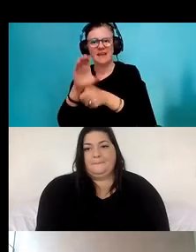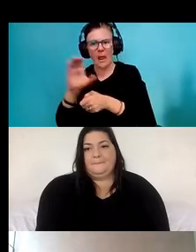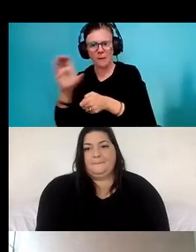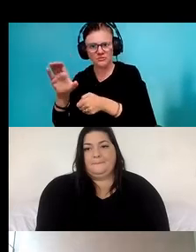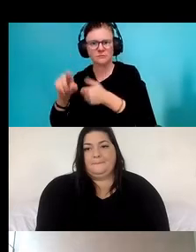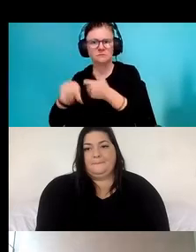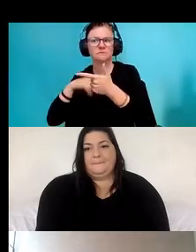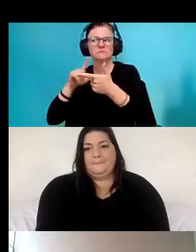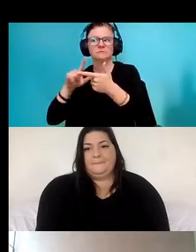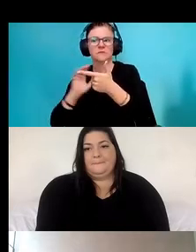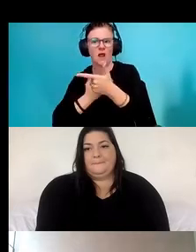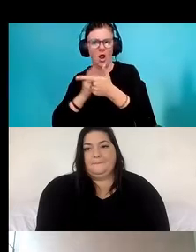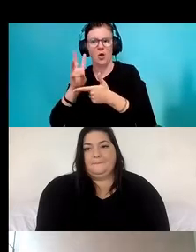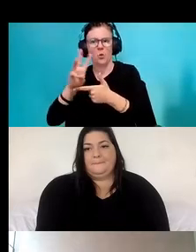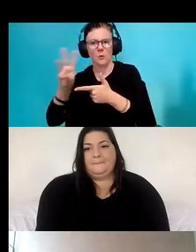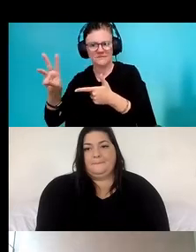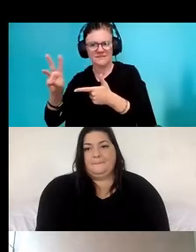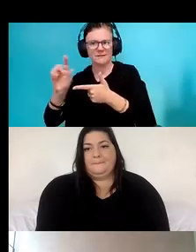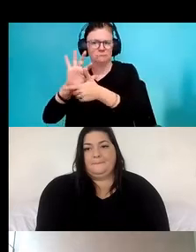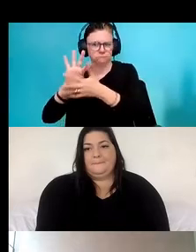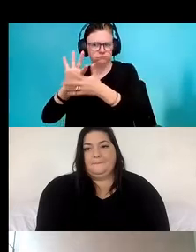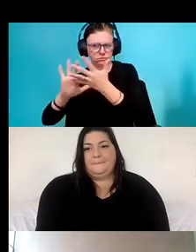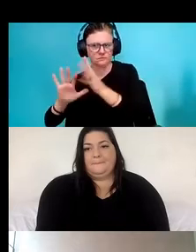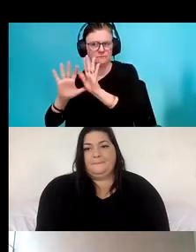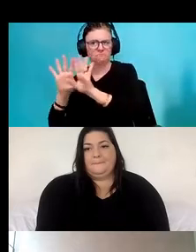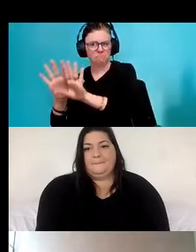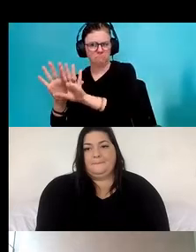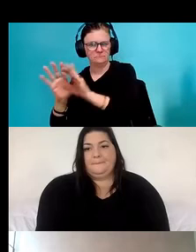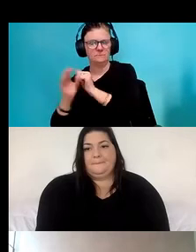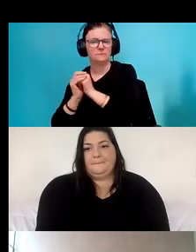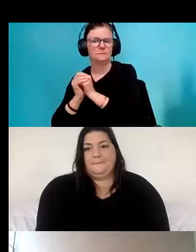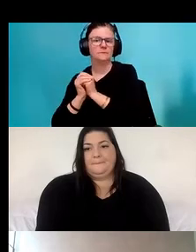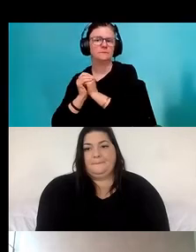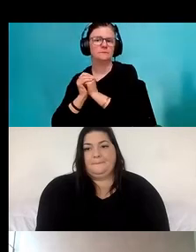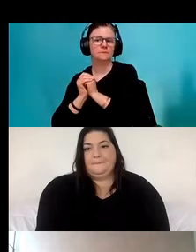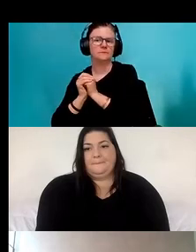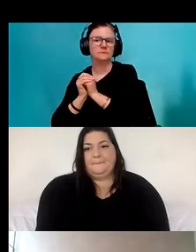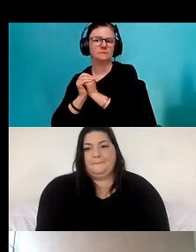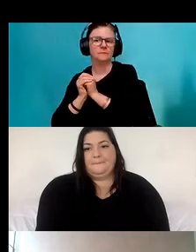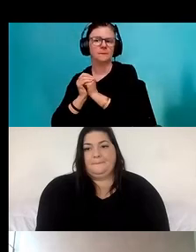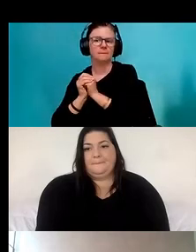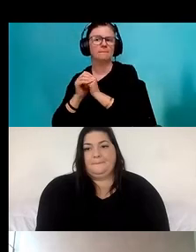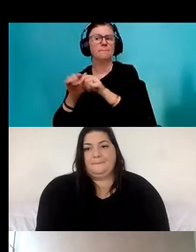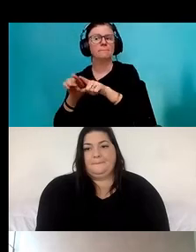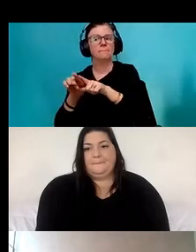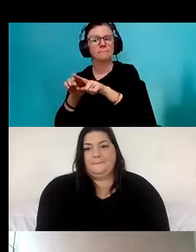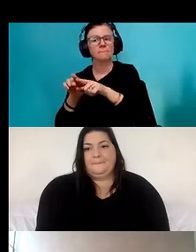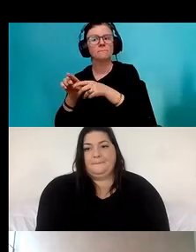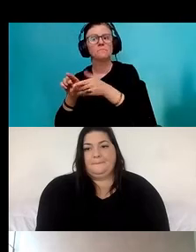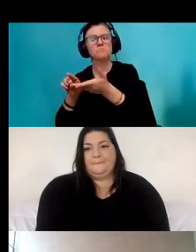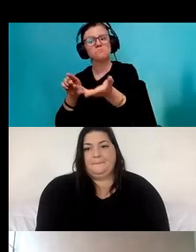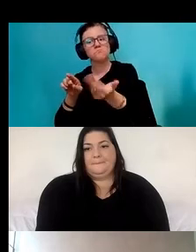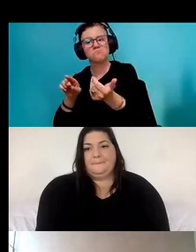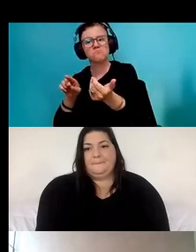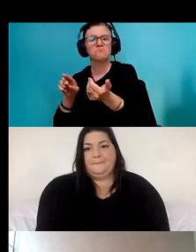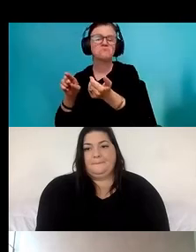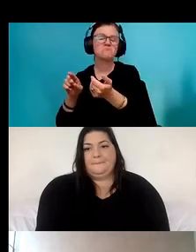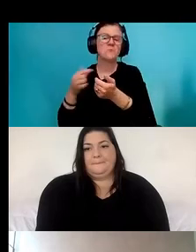vawamei.org. We are also going to use the chat pod throughout the webinar to ask you to weigh in on what--